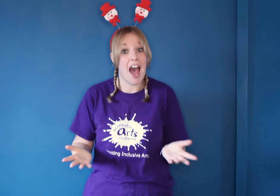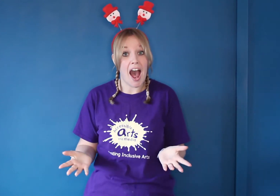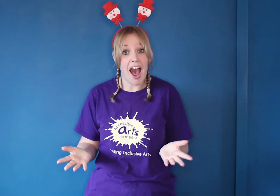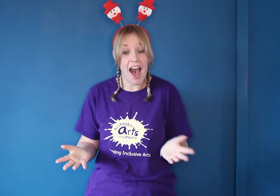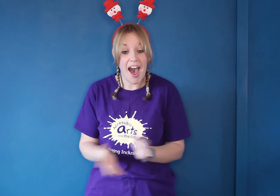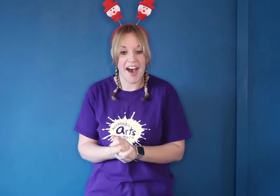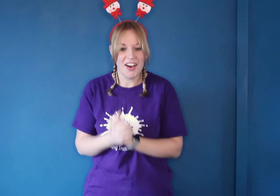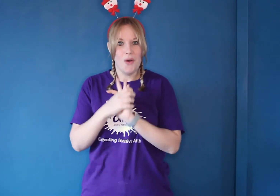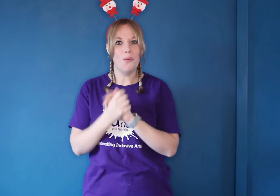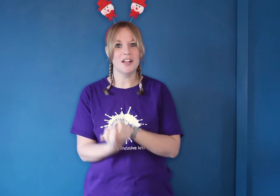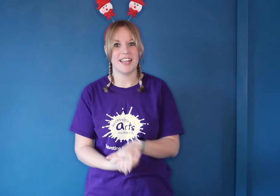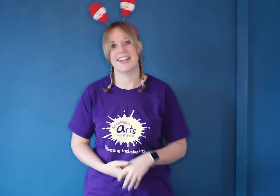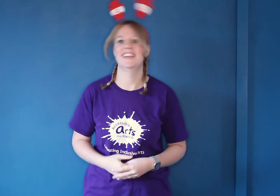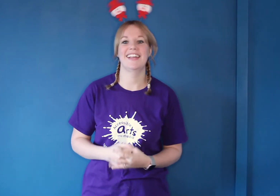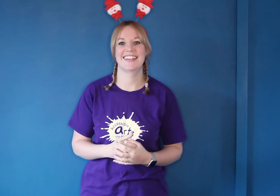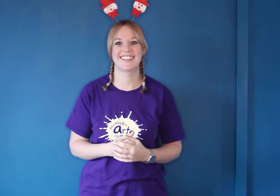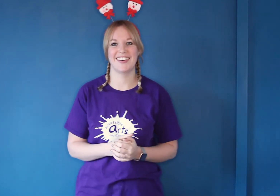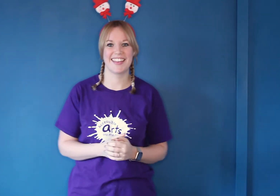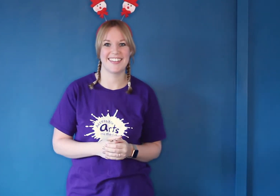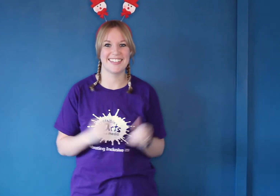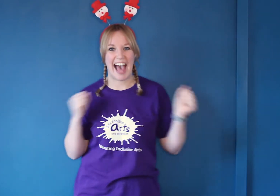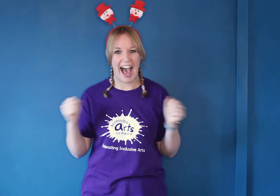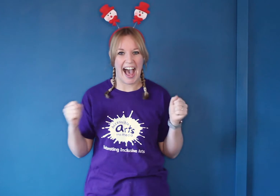Ha! What a classic song this is!